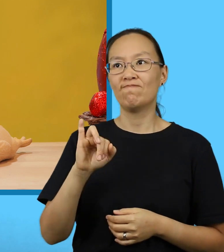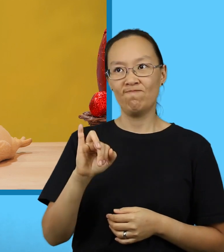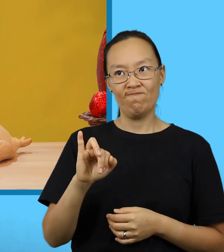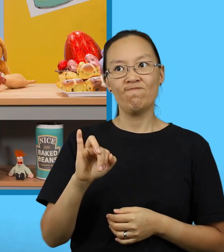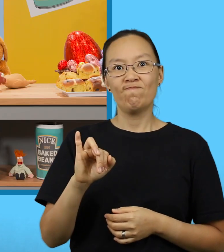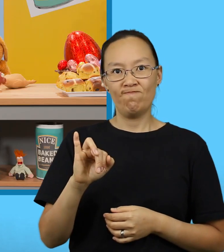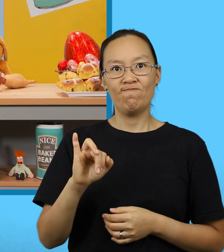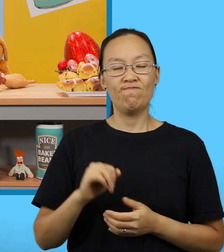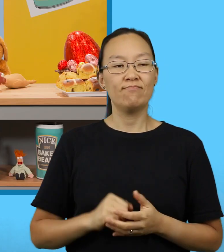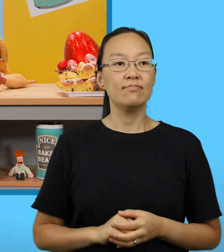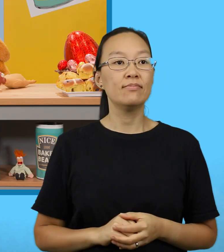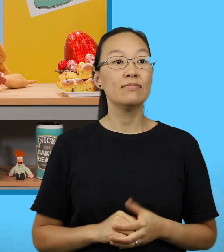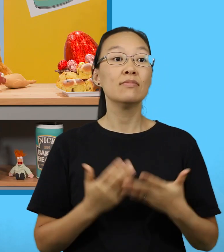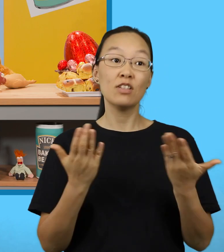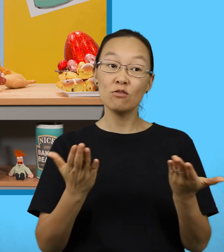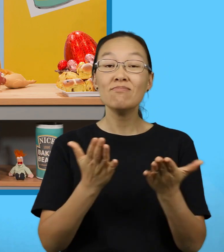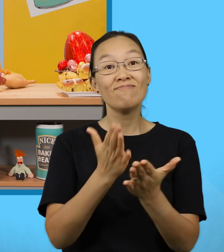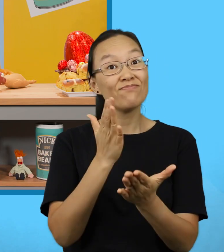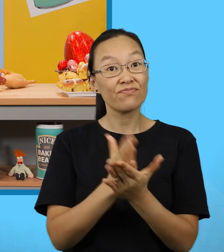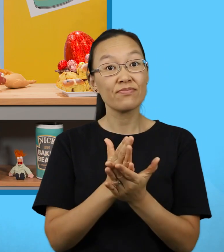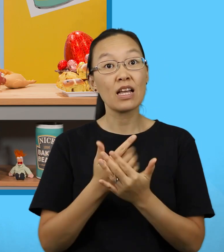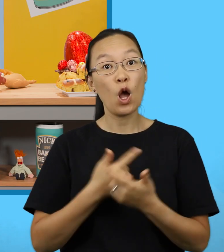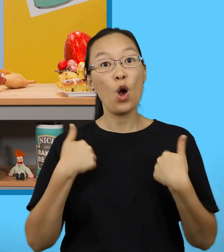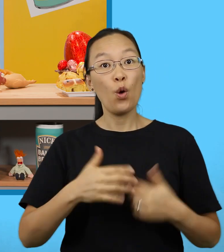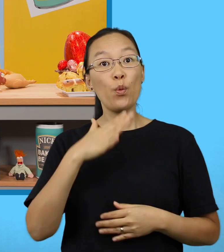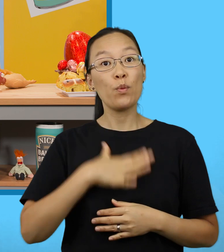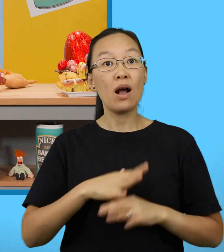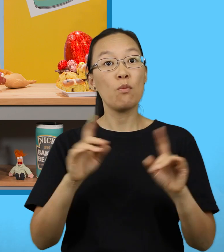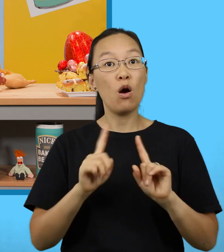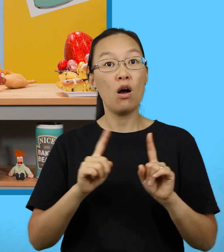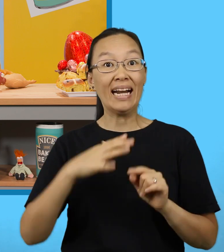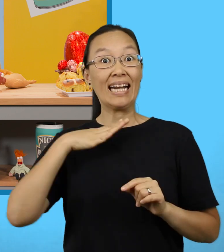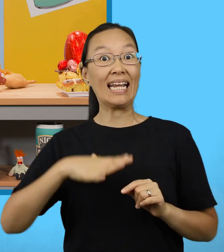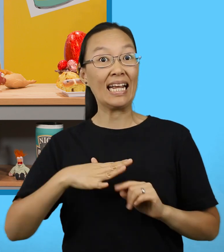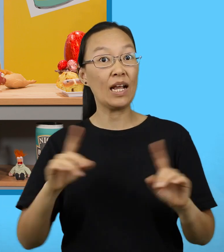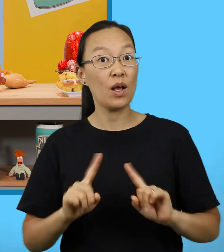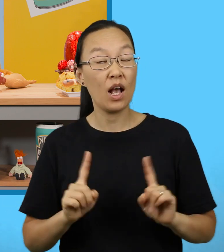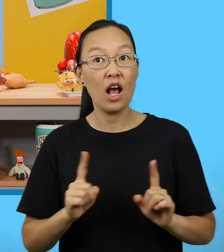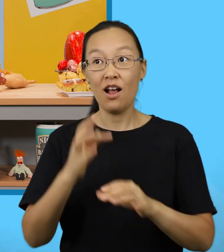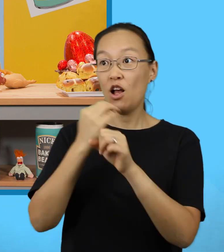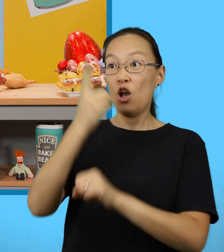So what we really want, what we really need is God not only to be an all-fair judge,